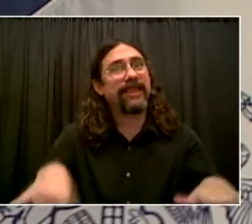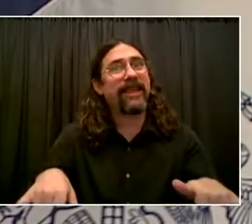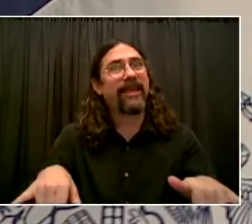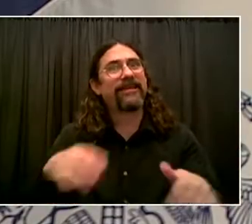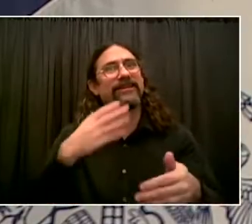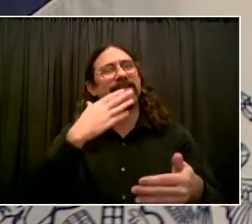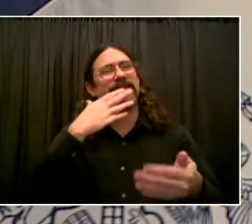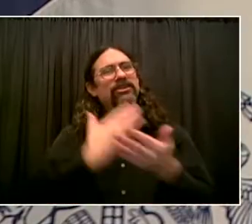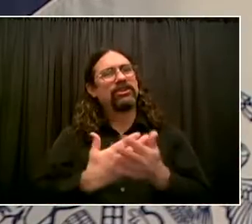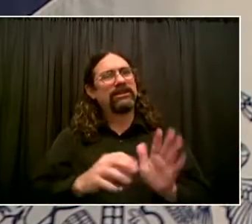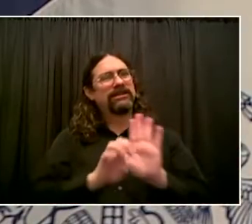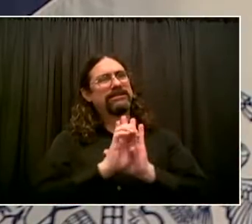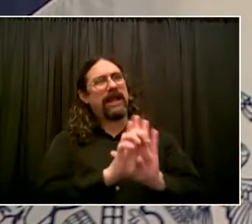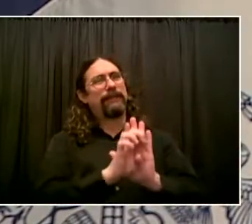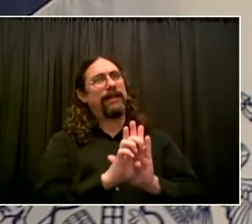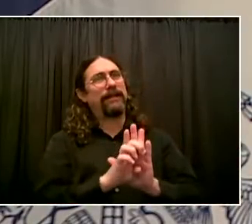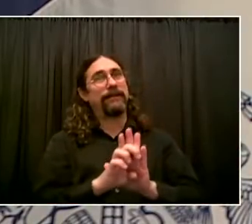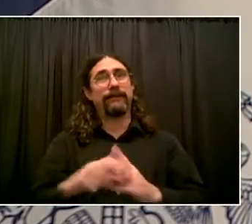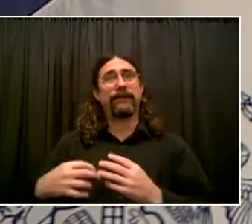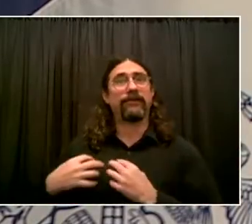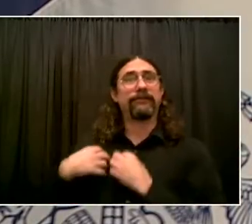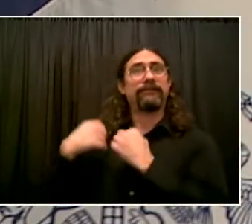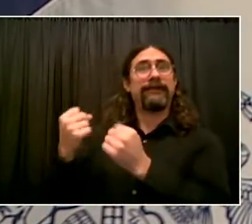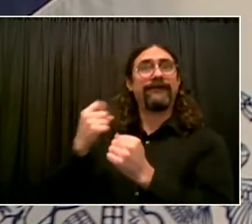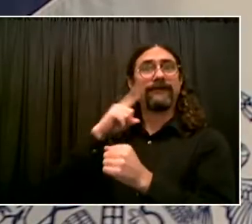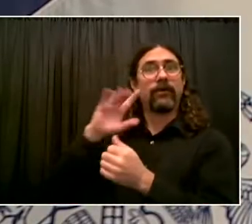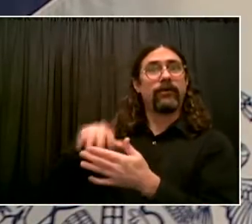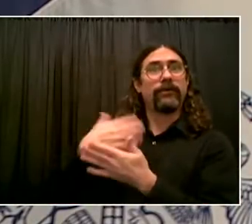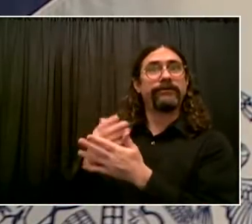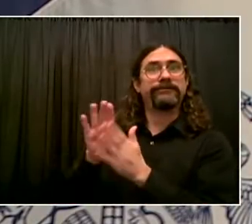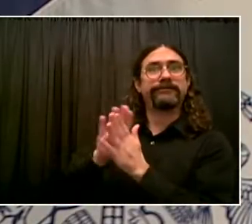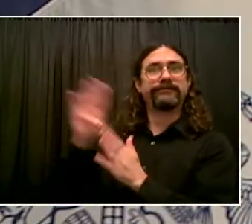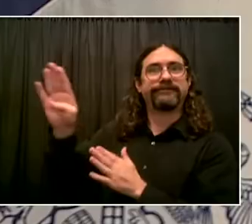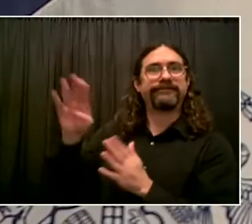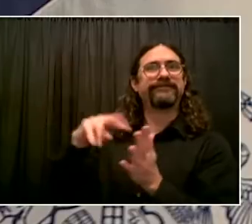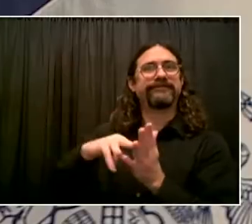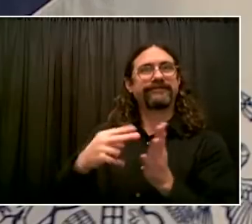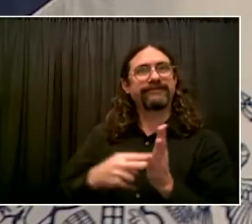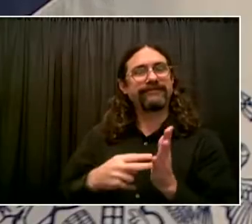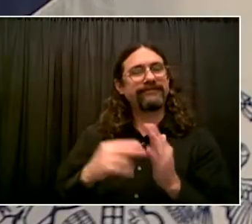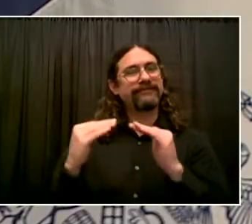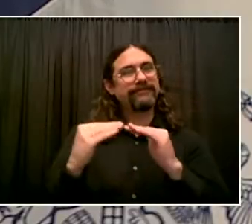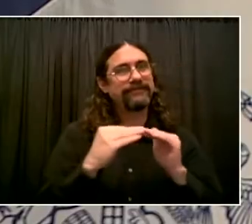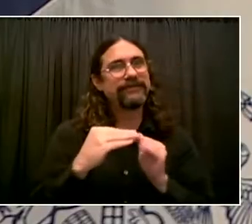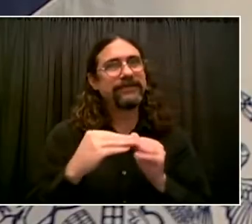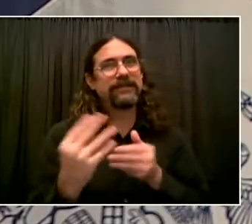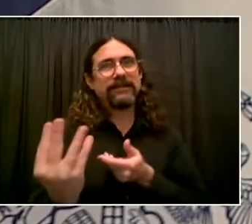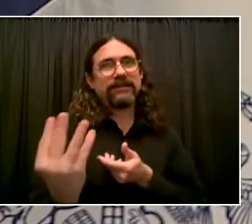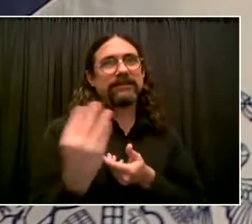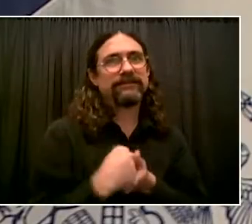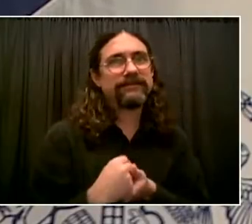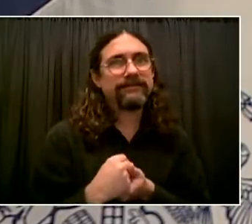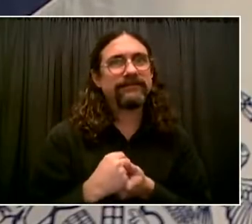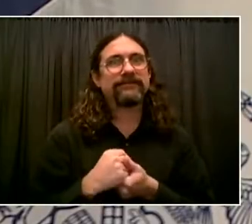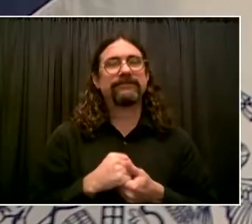AMAZING. AN EXAMPLE OF WHAT A RECOVERY FOR ALL OF US LOOKS LIKE. AFIR, ICLNUVESI AND MOVING US FORWARD.